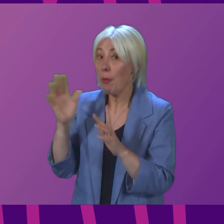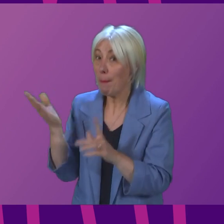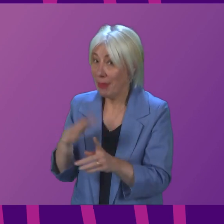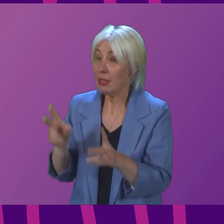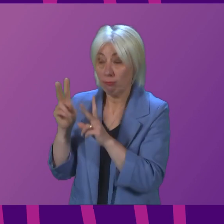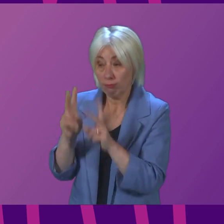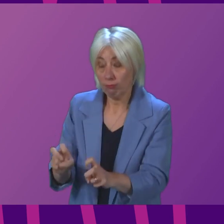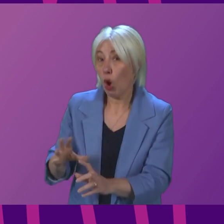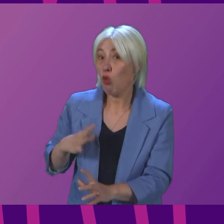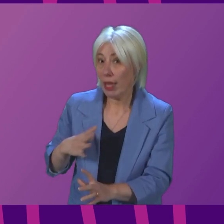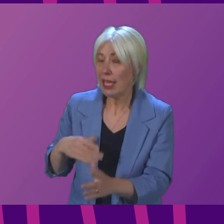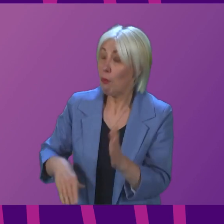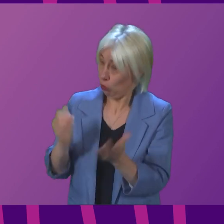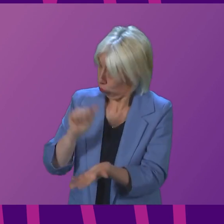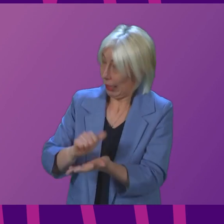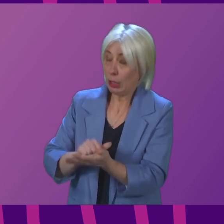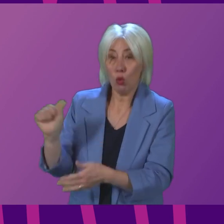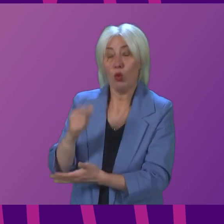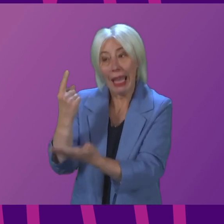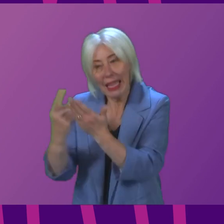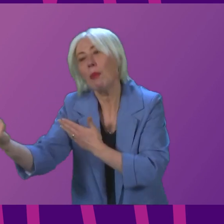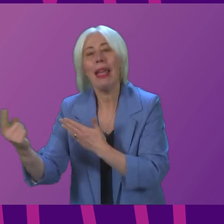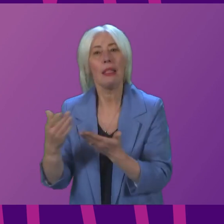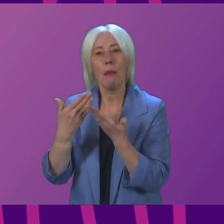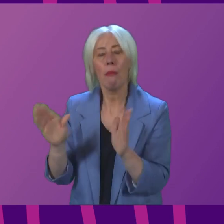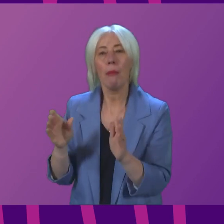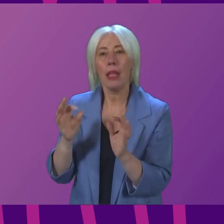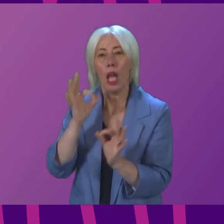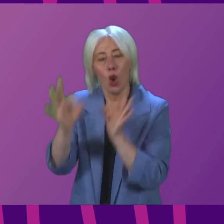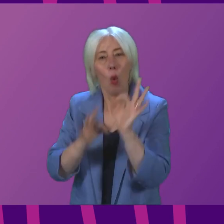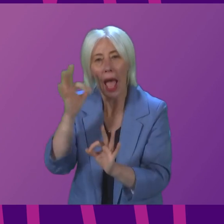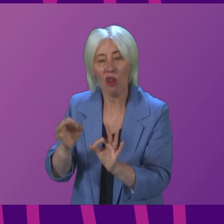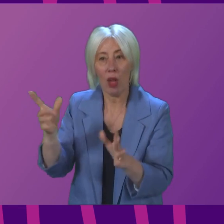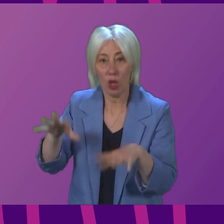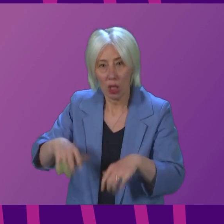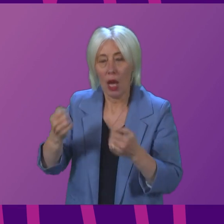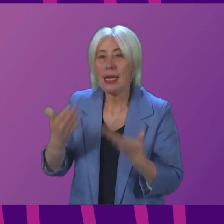and scrutiny by the independent public inquiry, whose work is now getting under way.